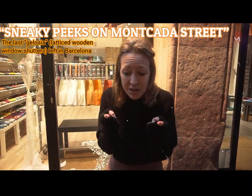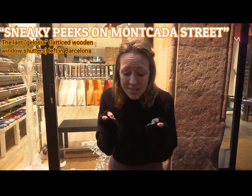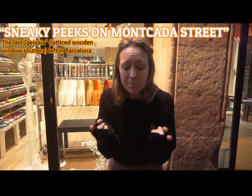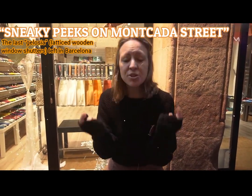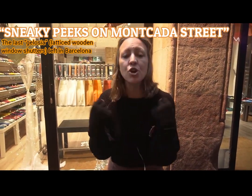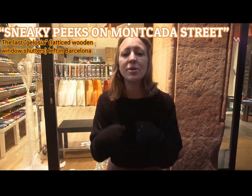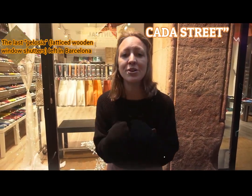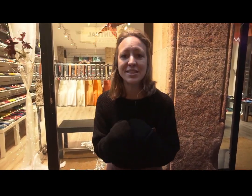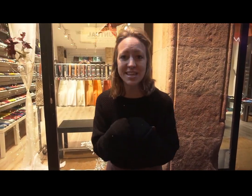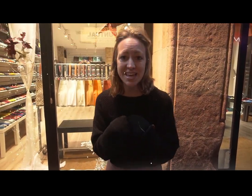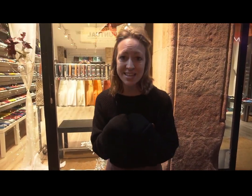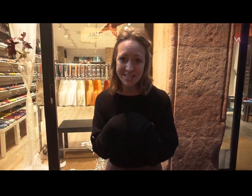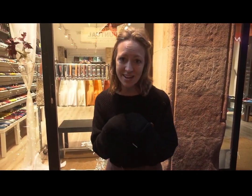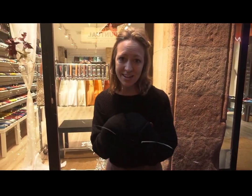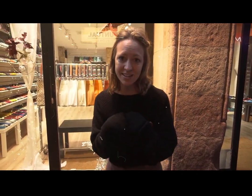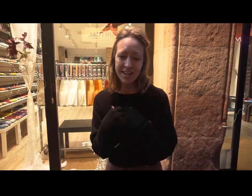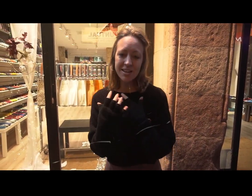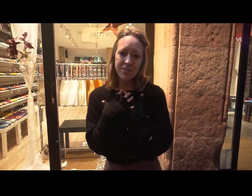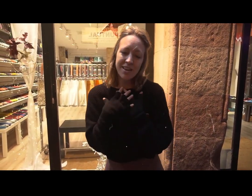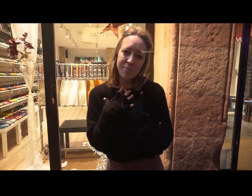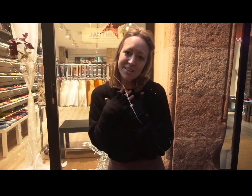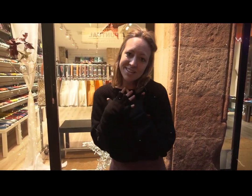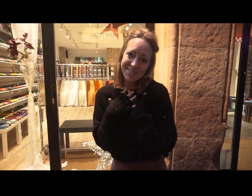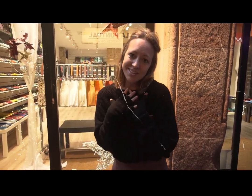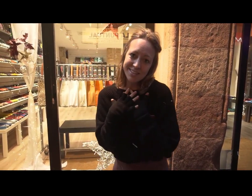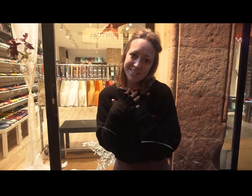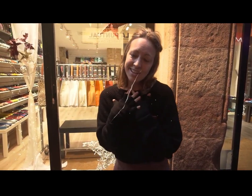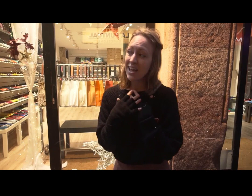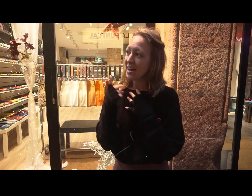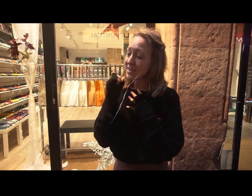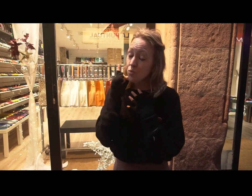and they could see outside but nobody could see inside, so they kept their dignity...